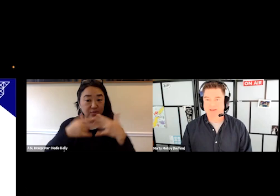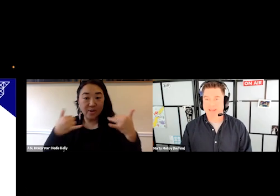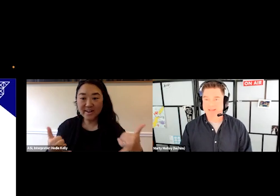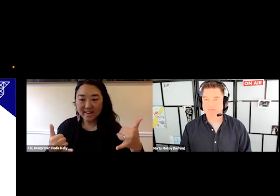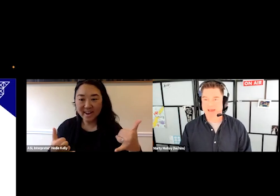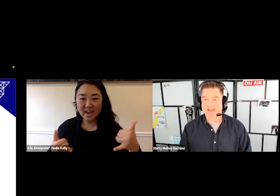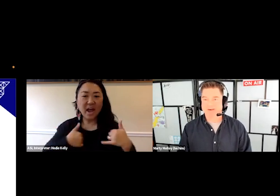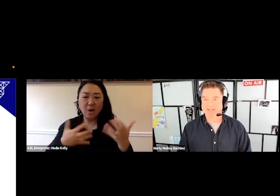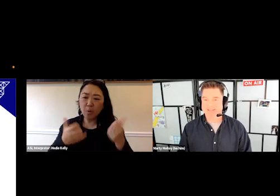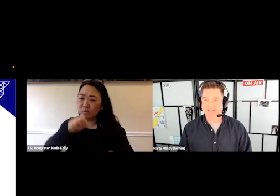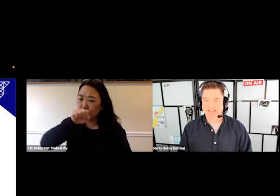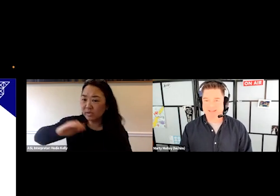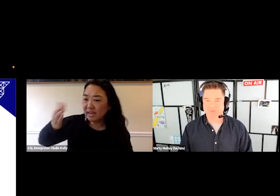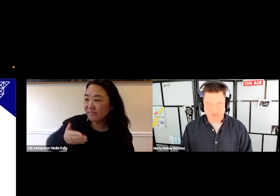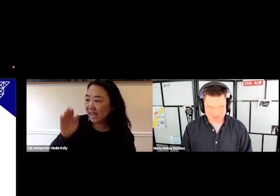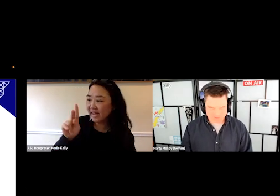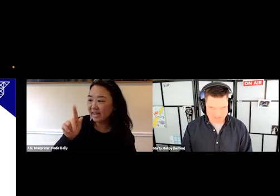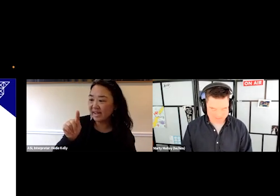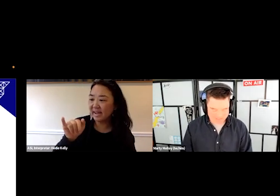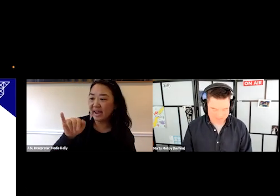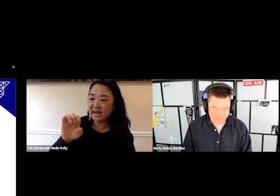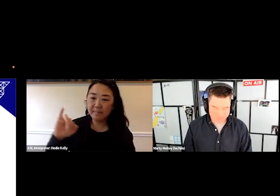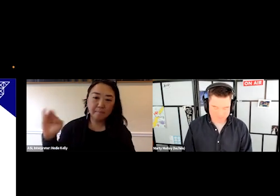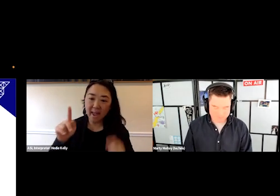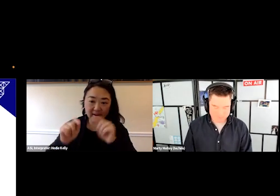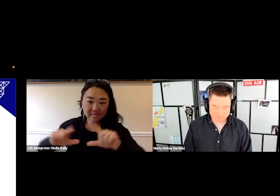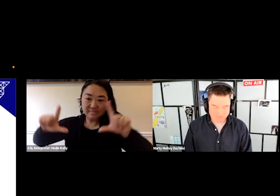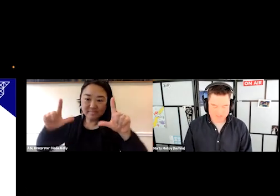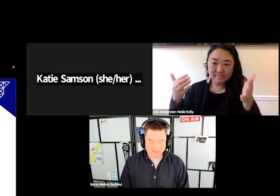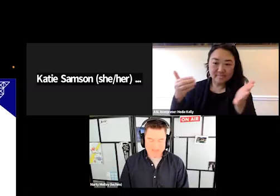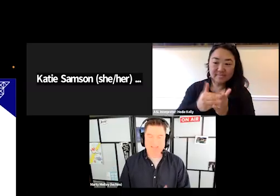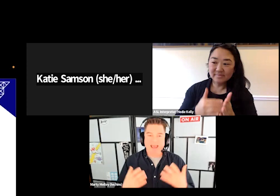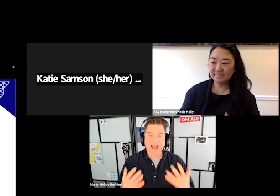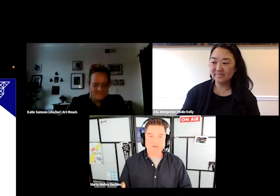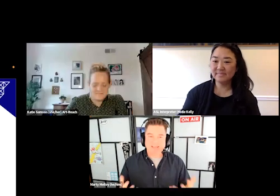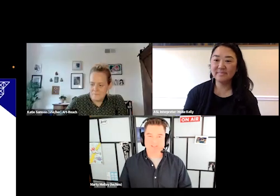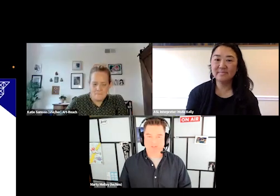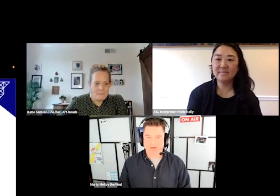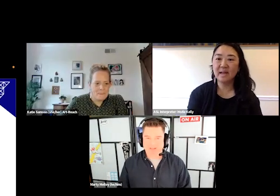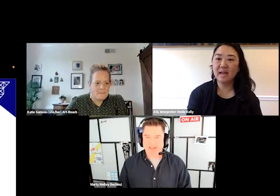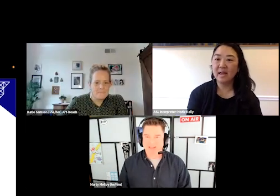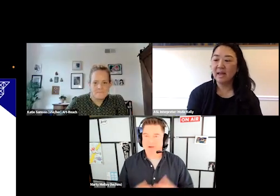Katie back onto the stage with me on the next slide, here is how to get started.